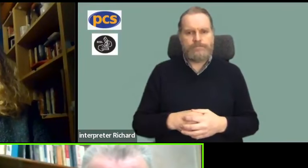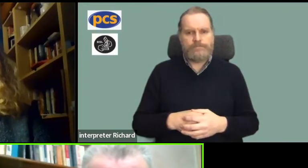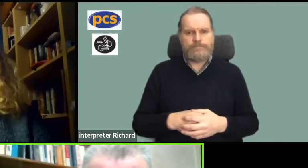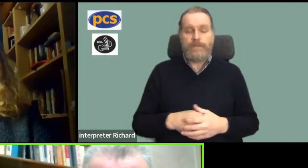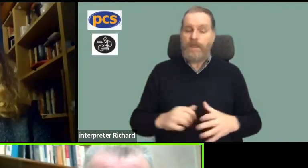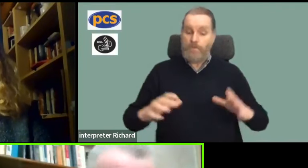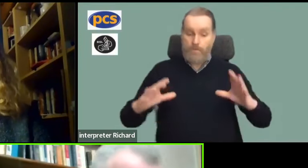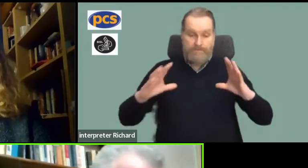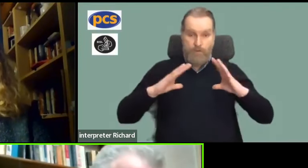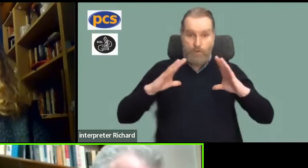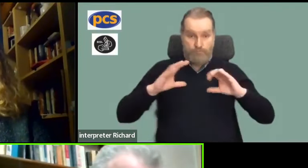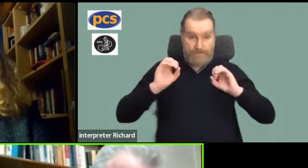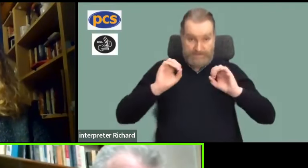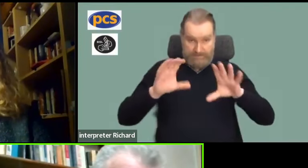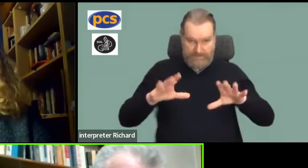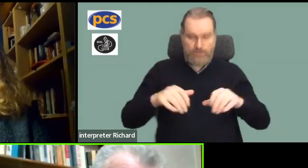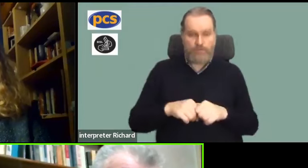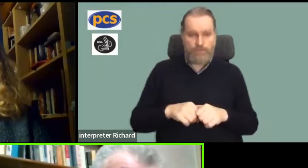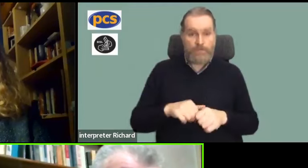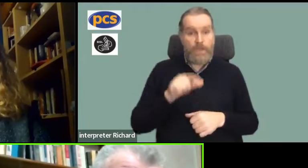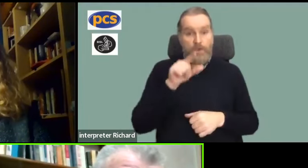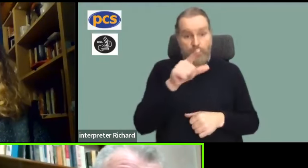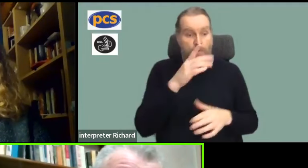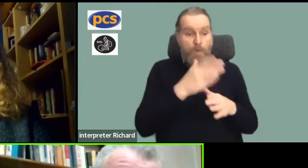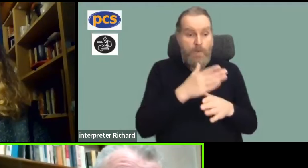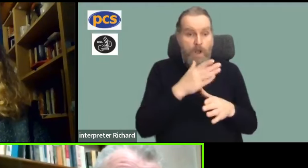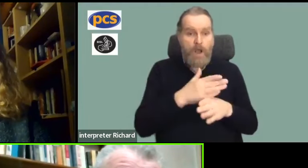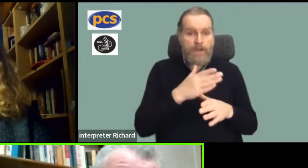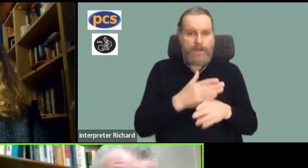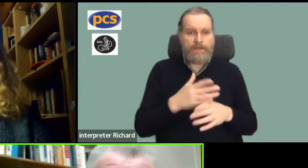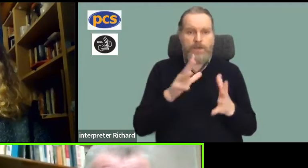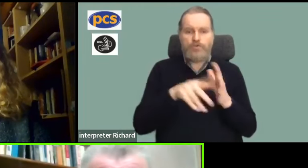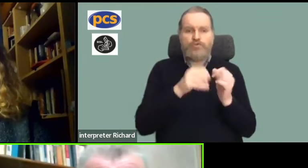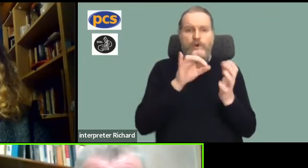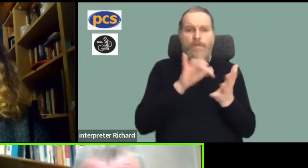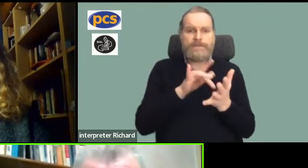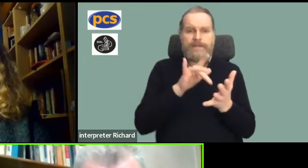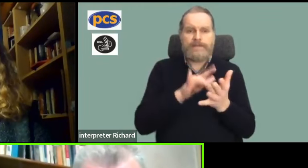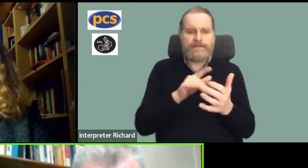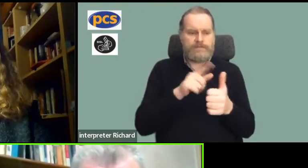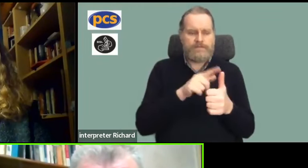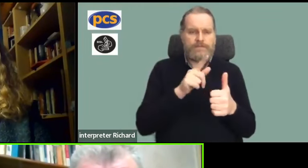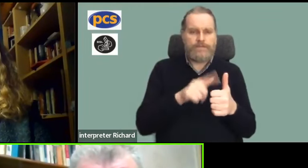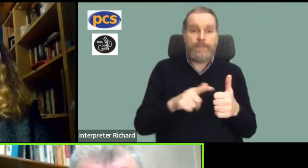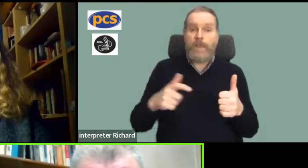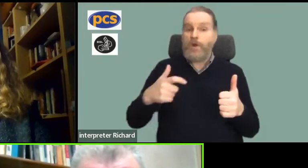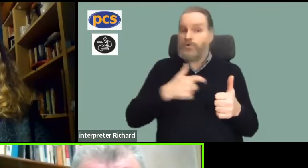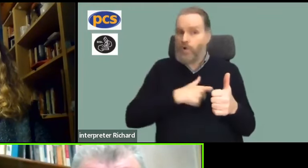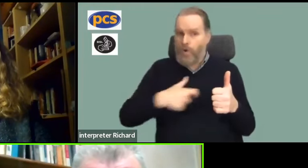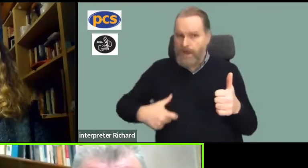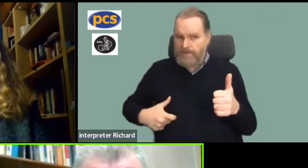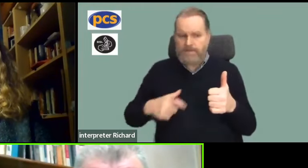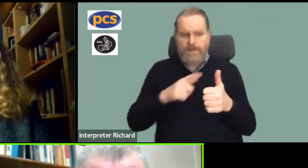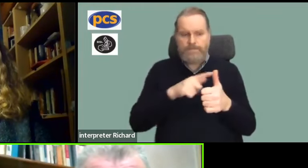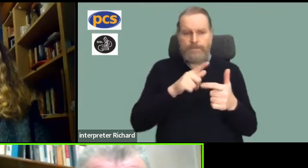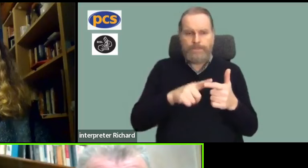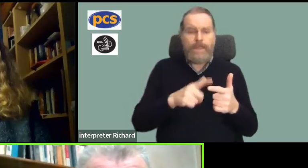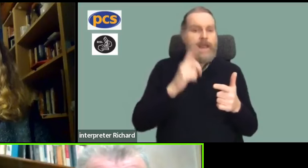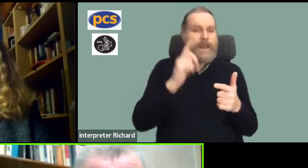Yeah. So so so So first of all. of all, as we said, there there would be members in job job centers in Doctor Talks and in the Dwp. and don't